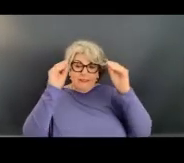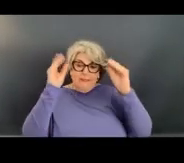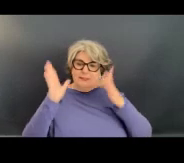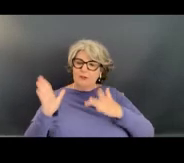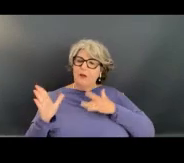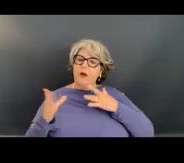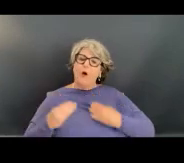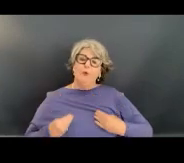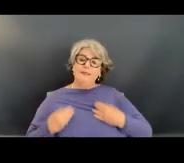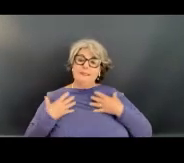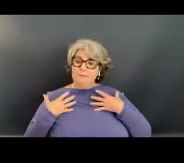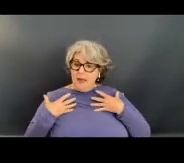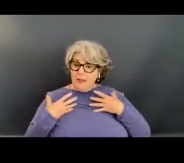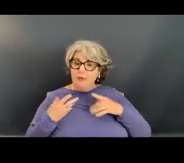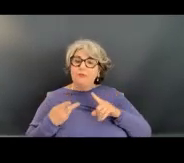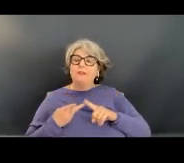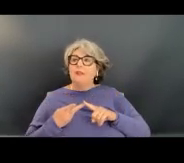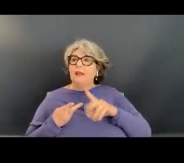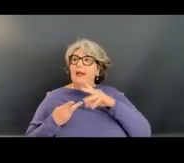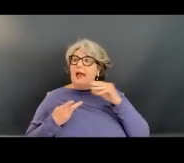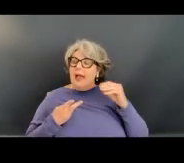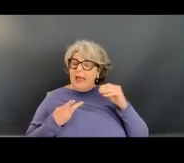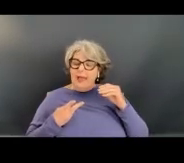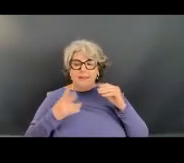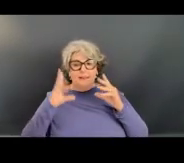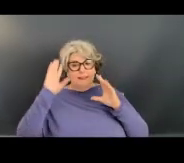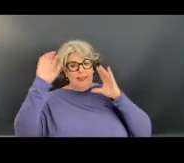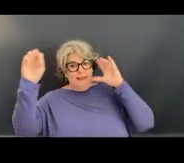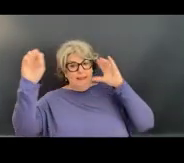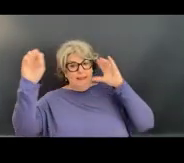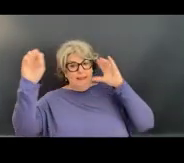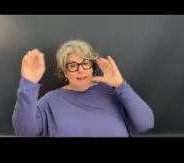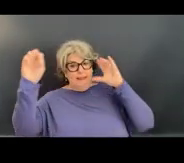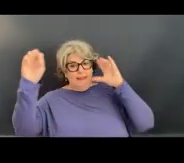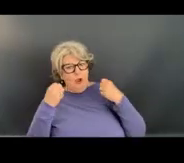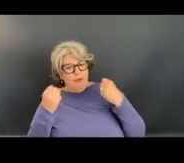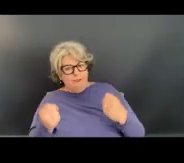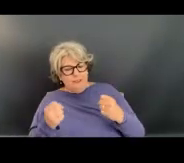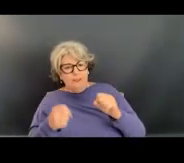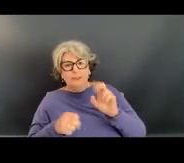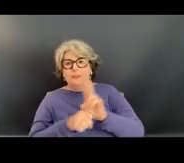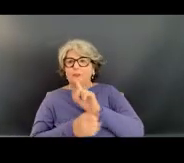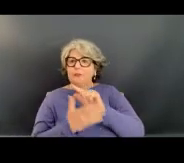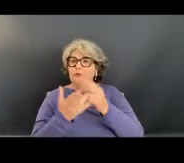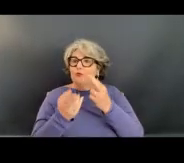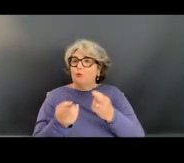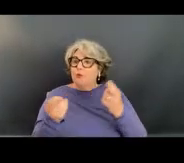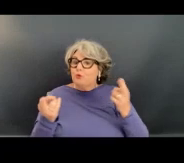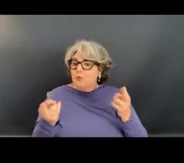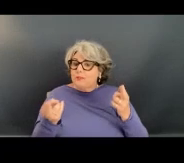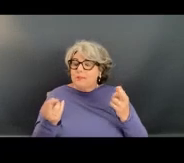feel inspired and can go away feeling confident to also use these resources, which many early career teachers don't